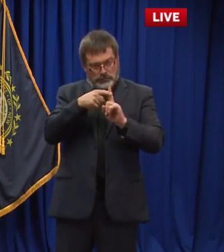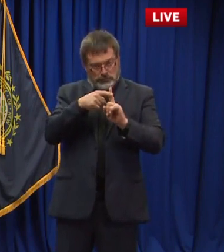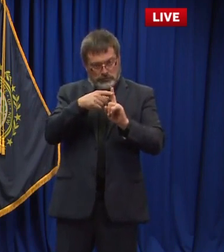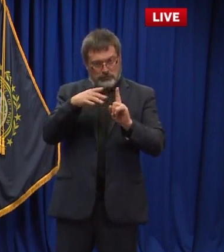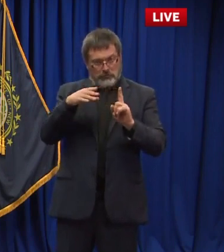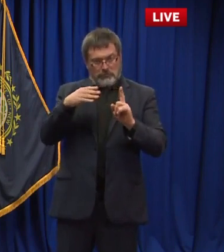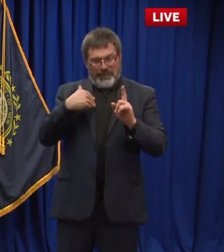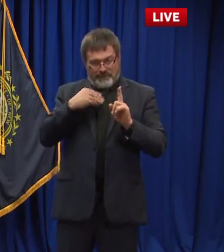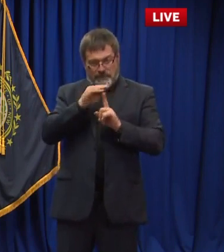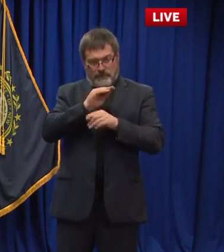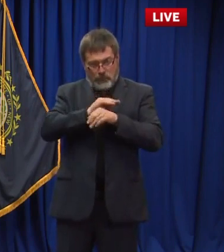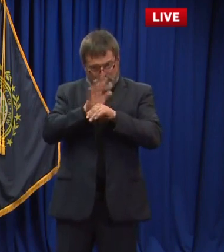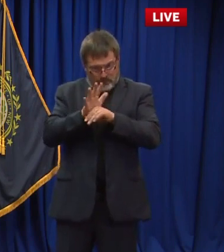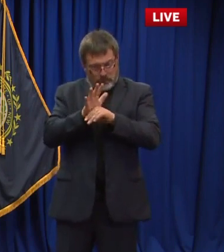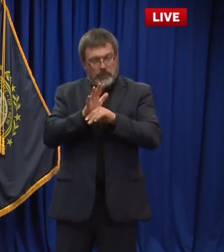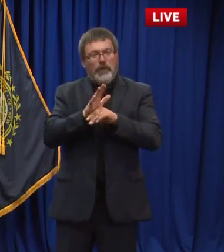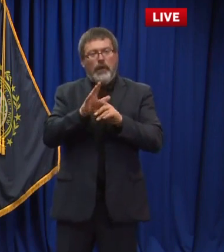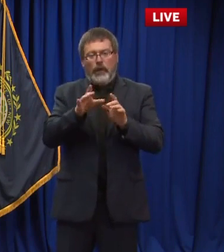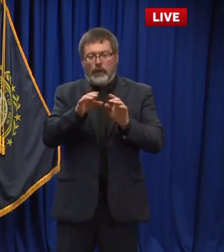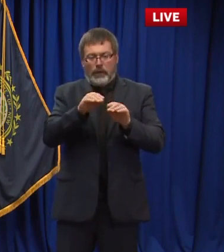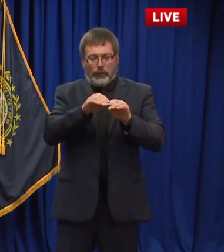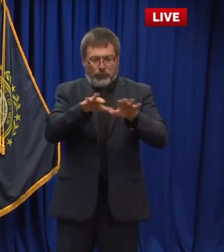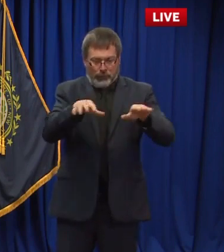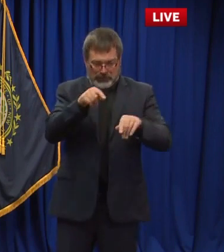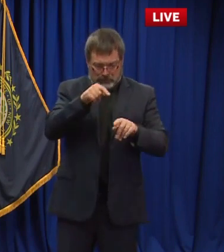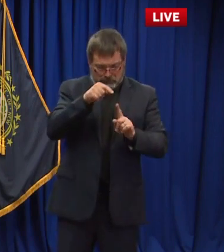CLASSROOM ON QUARANTINE.